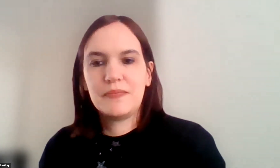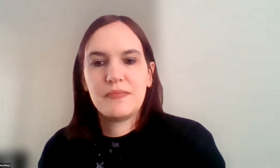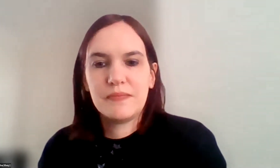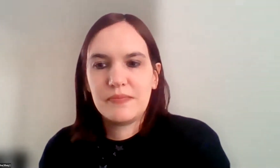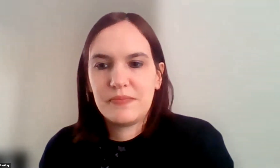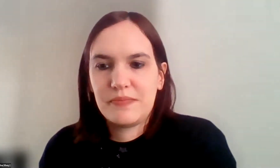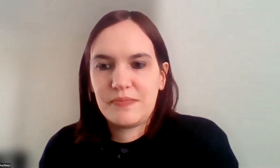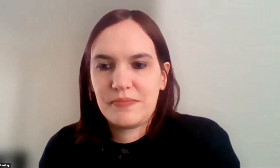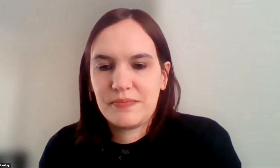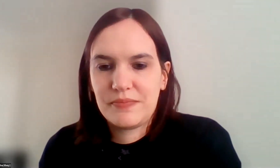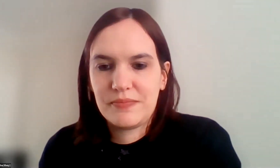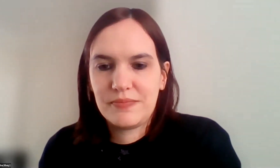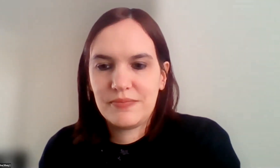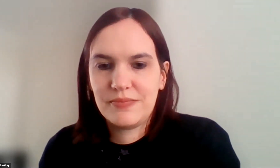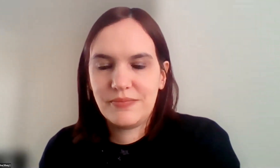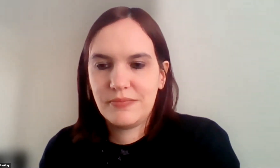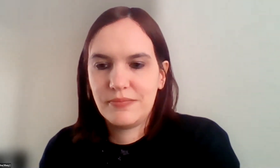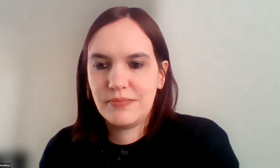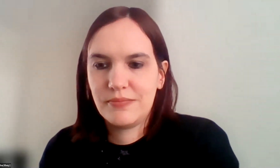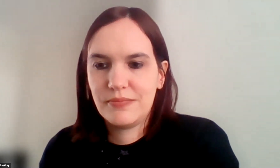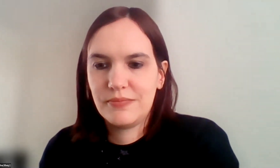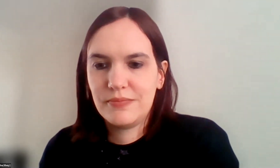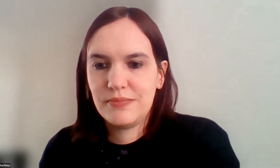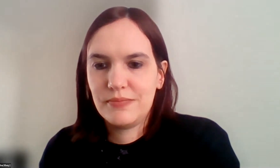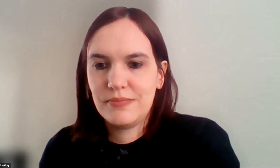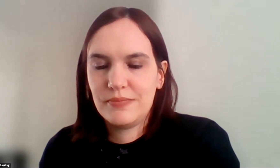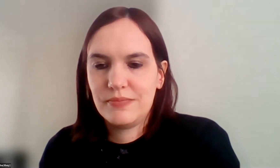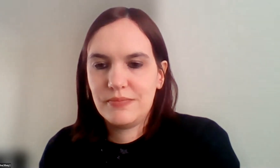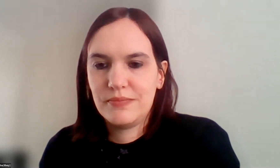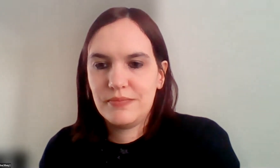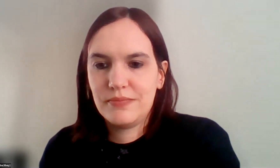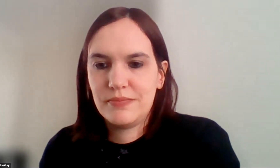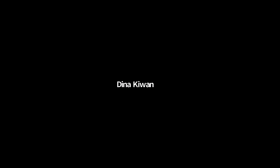this webinar.